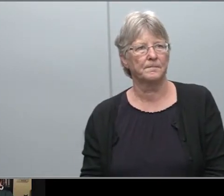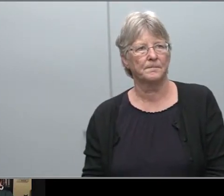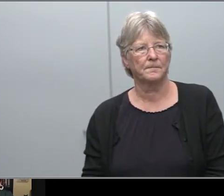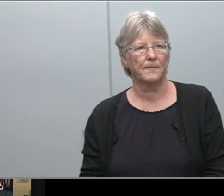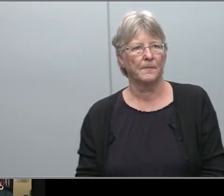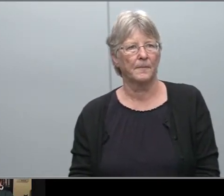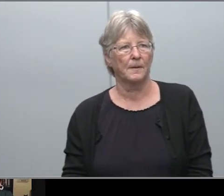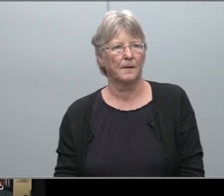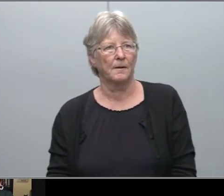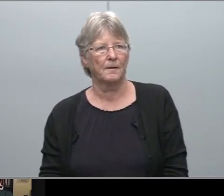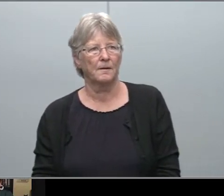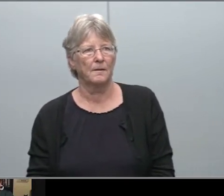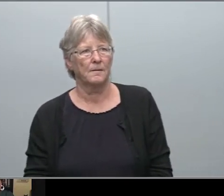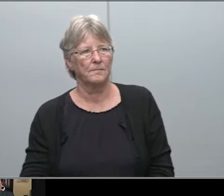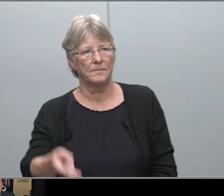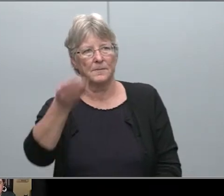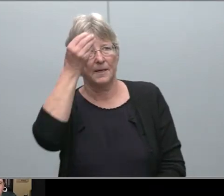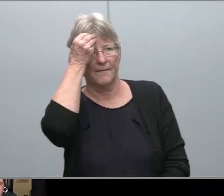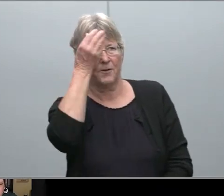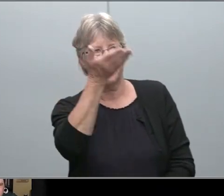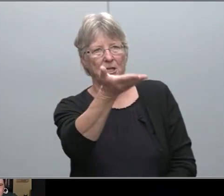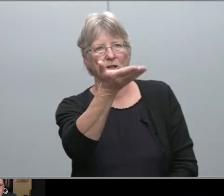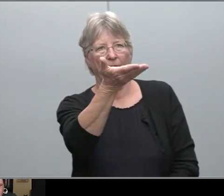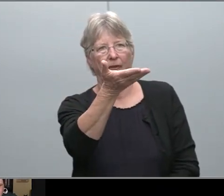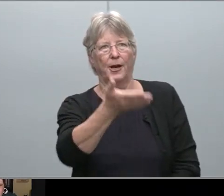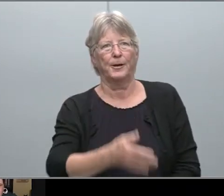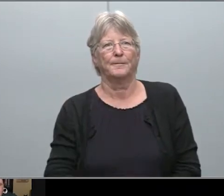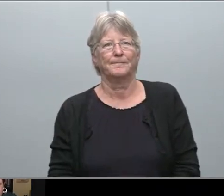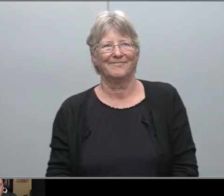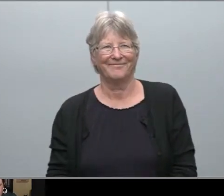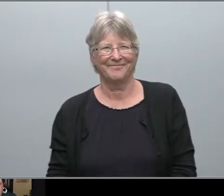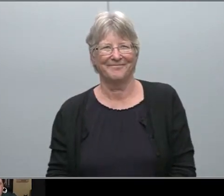And again, our focus is on bringing back students